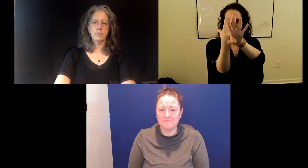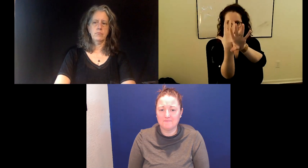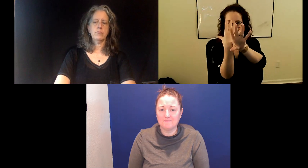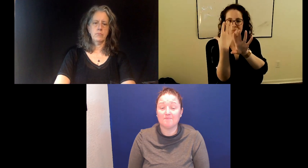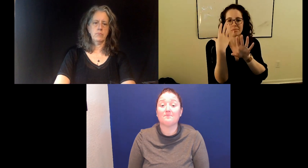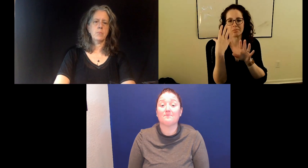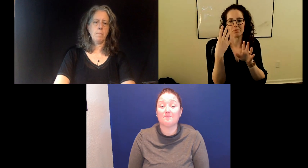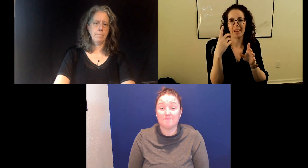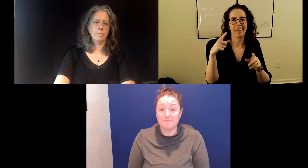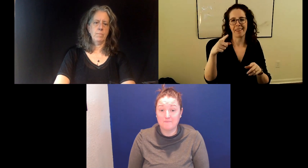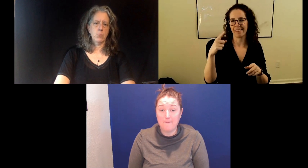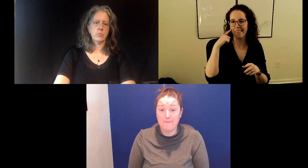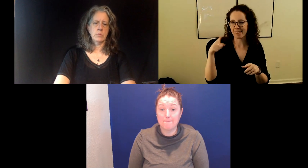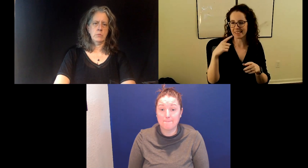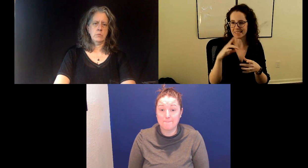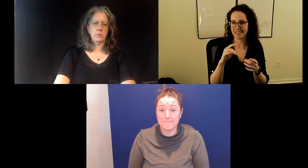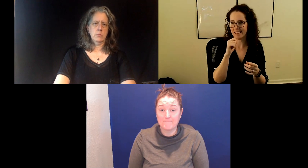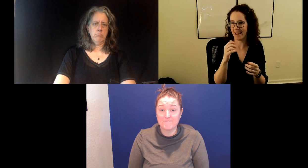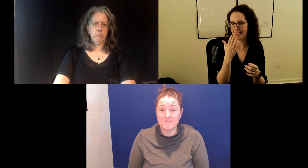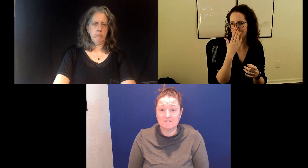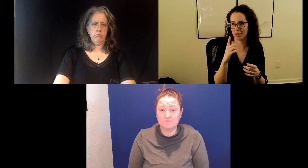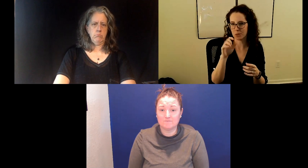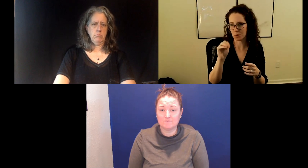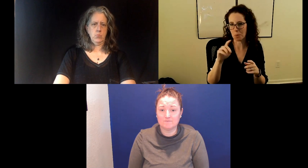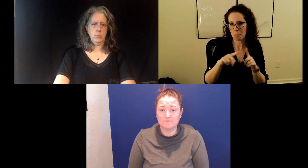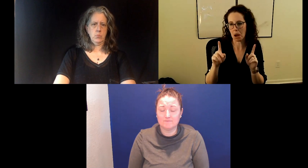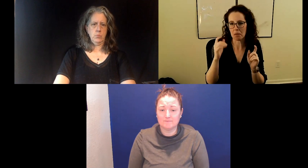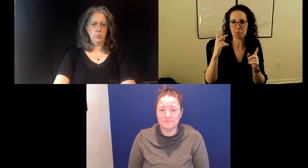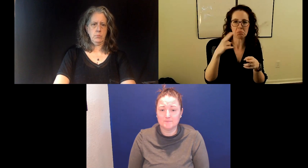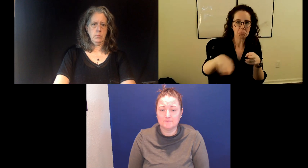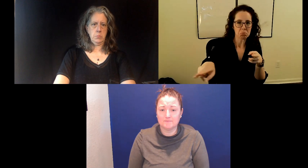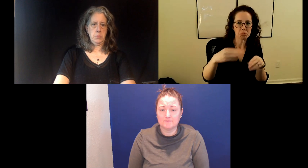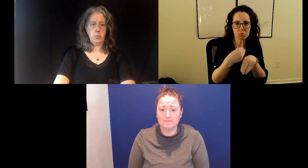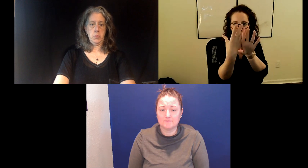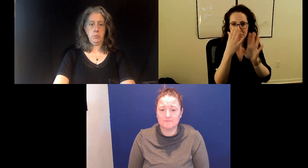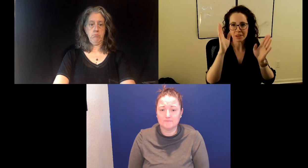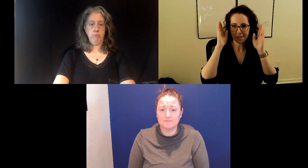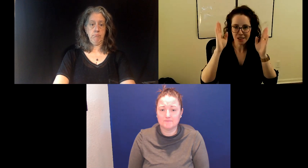and that will call the students back take over the screen um but um it's it's it's